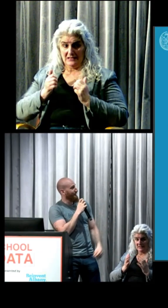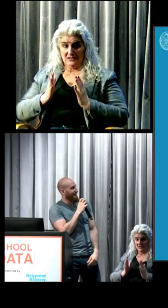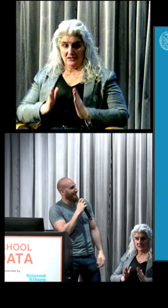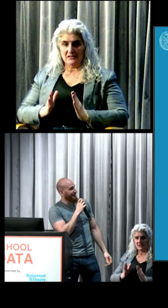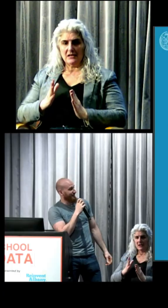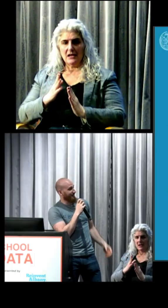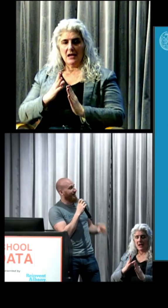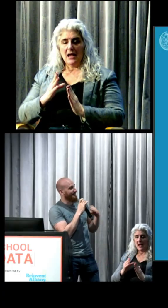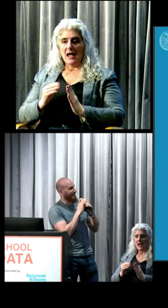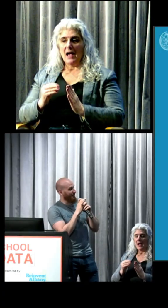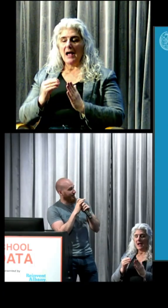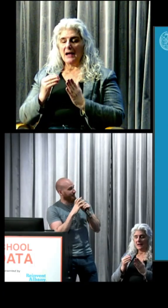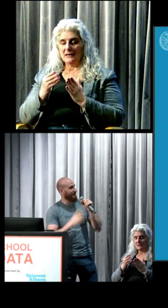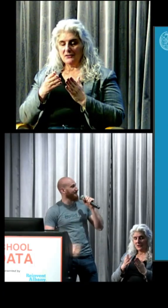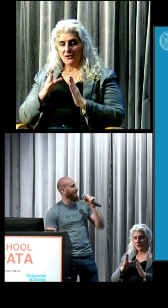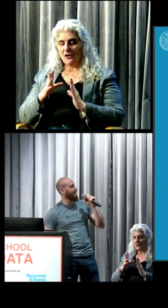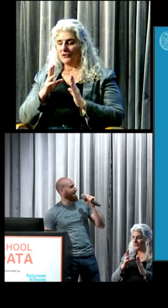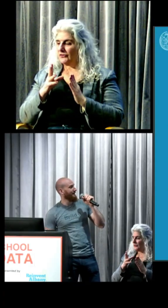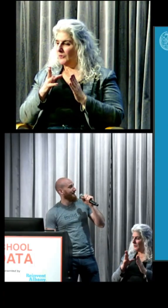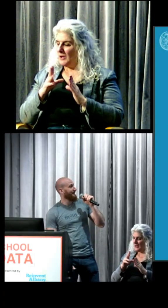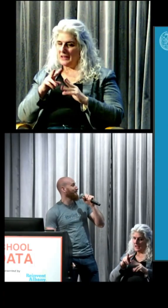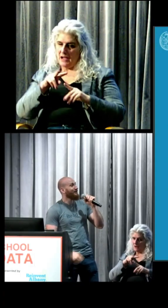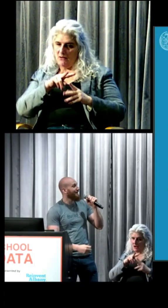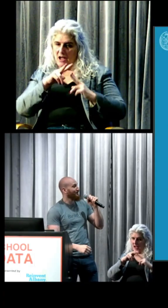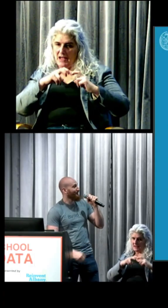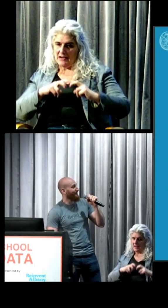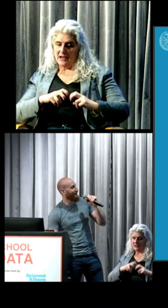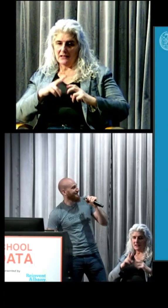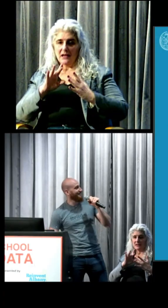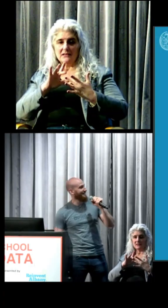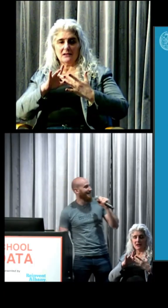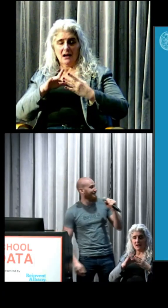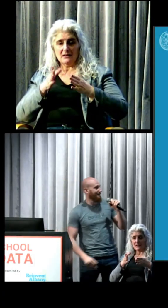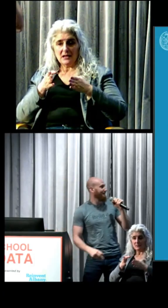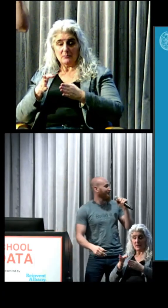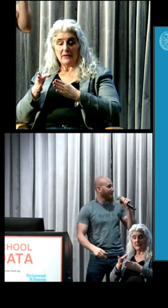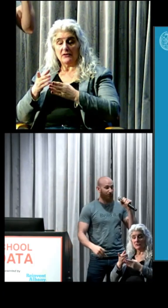to zero, because that just wasn't realistic, given the neighborhoods in New York that we're working with.